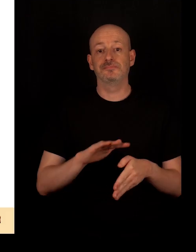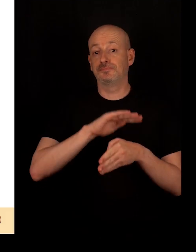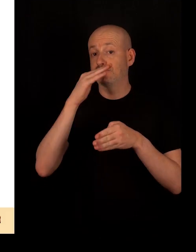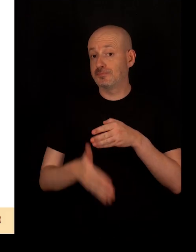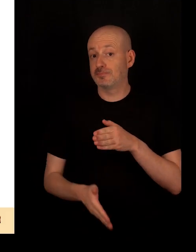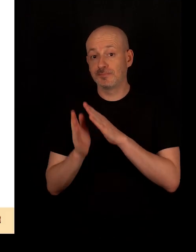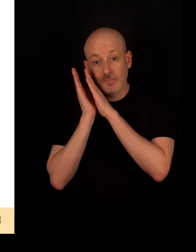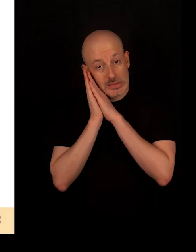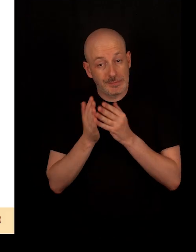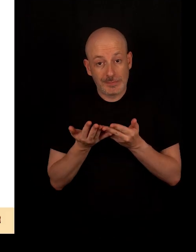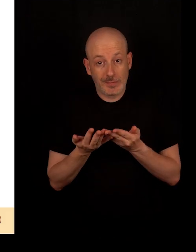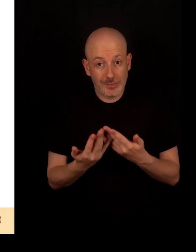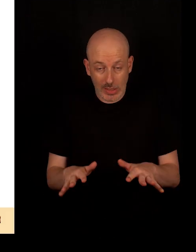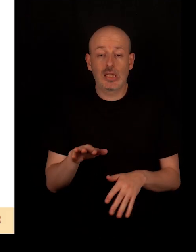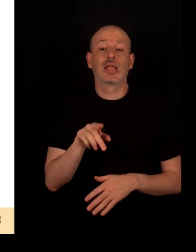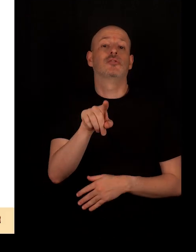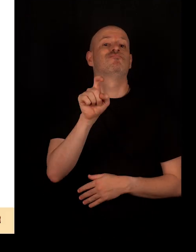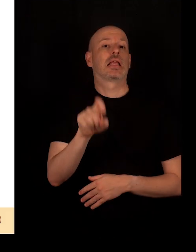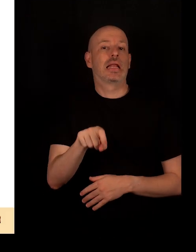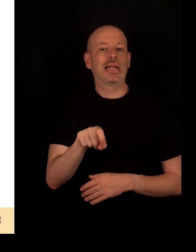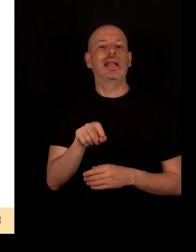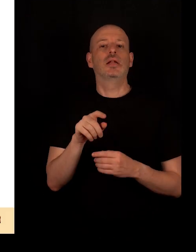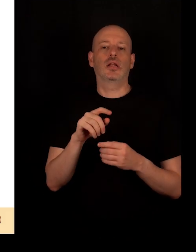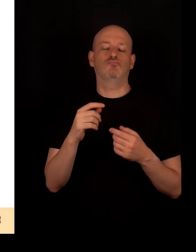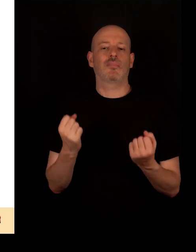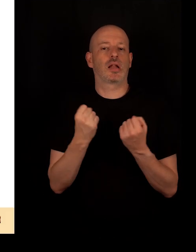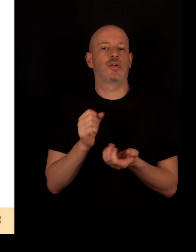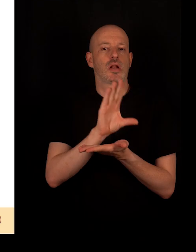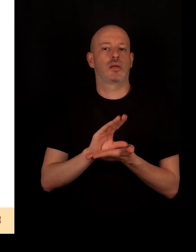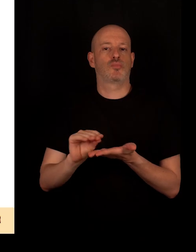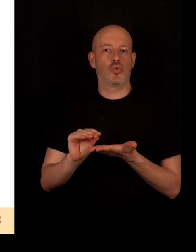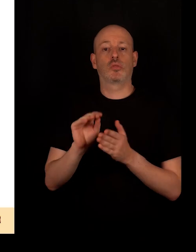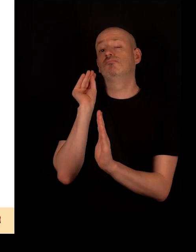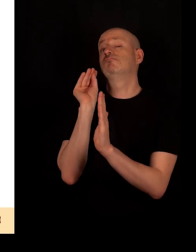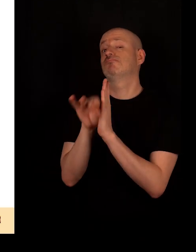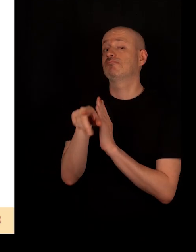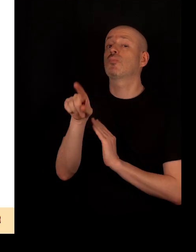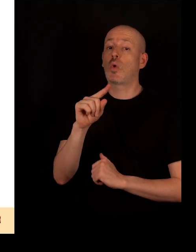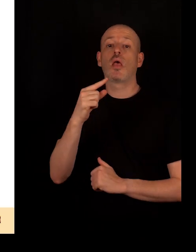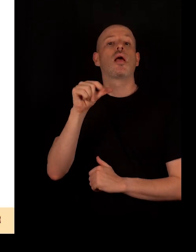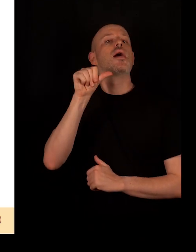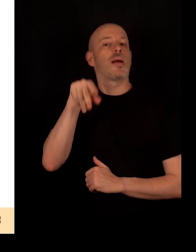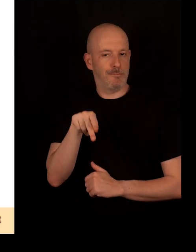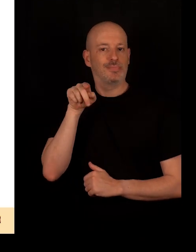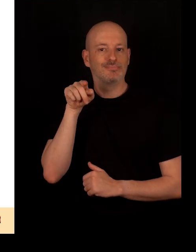At the end of the residency, you will need to submit the activity report. This will be again via GAP.